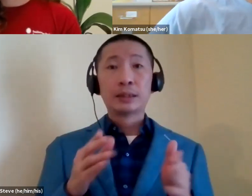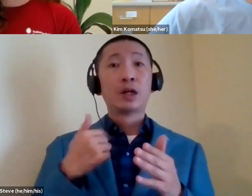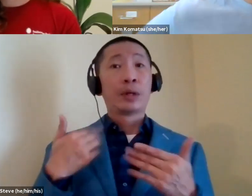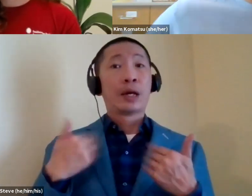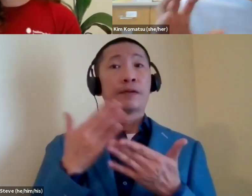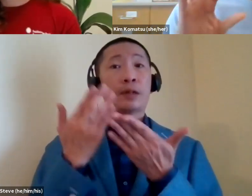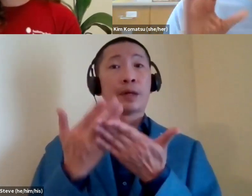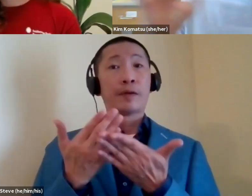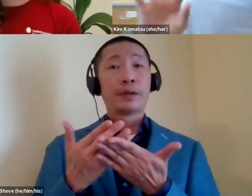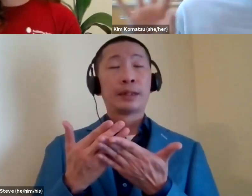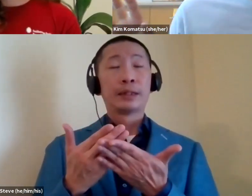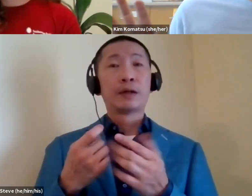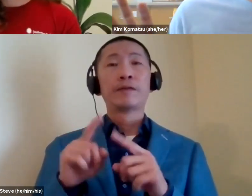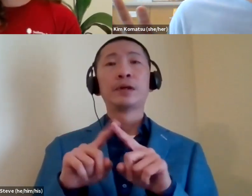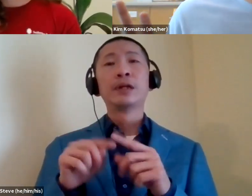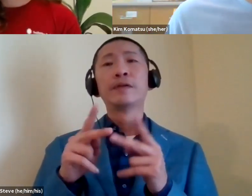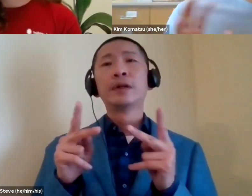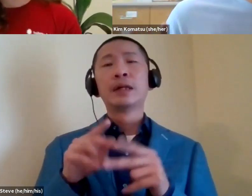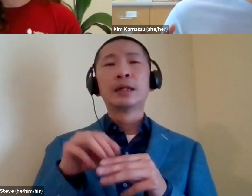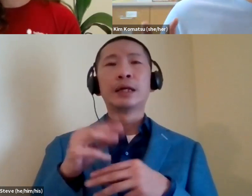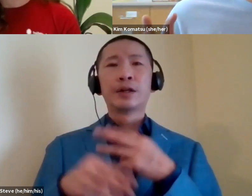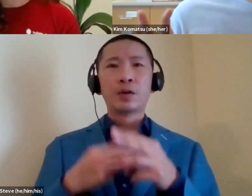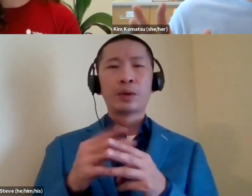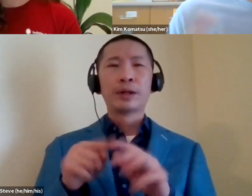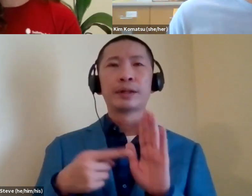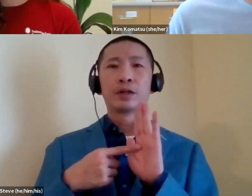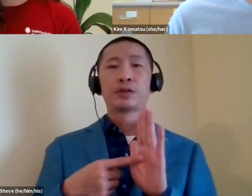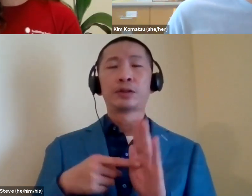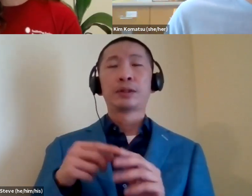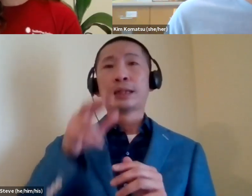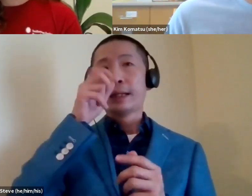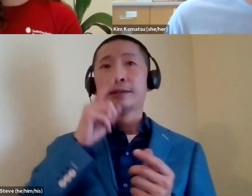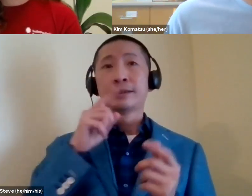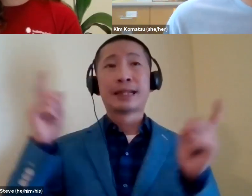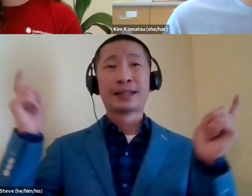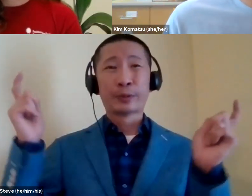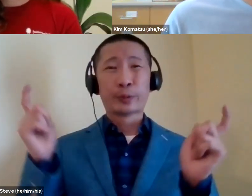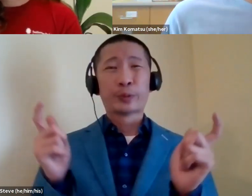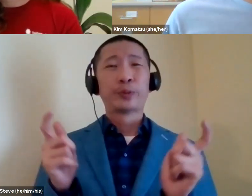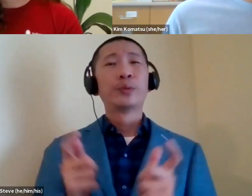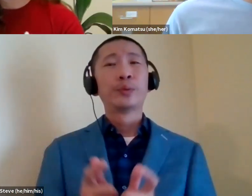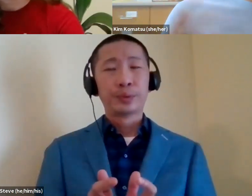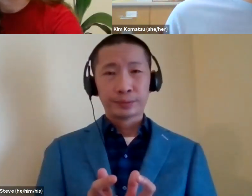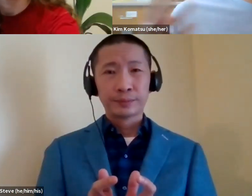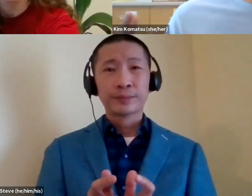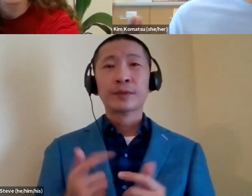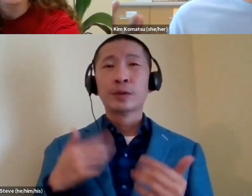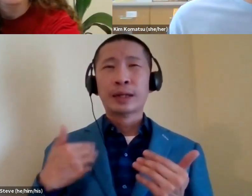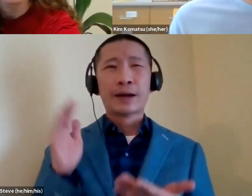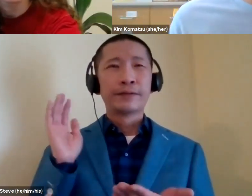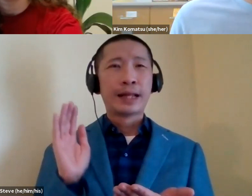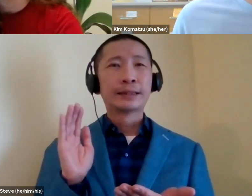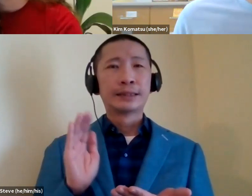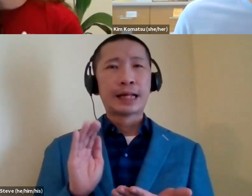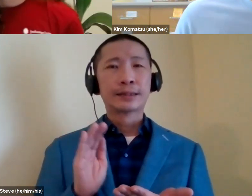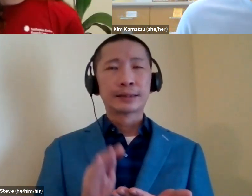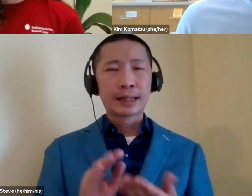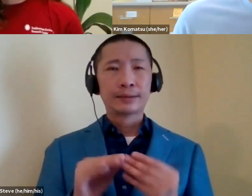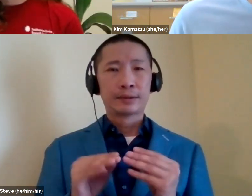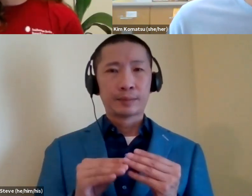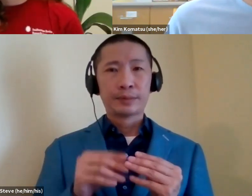Kim Komatsu (she/her): that are coming out from different places around the world that shows that insects are declining in their populations so we're seeing fewer fewer numbers of insects all around the world.